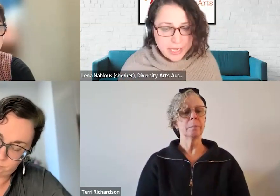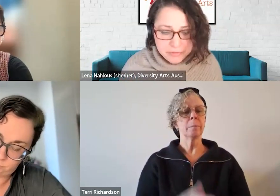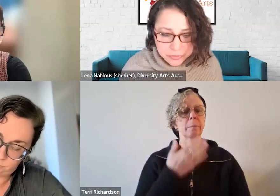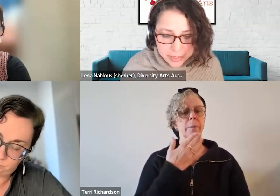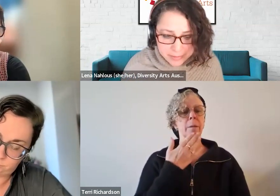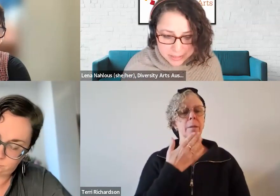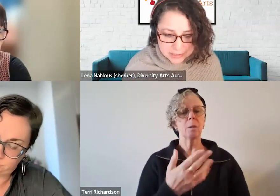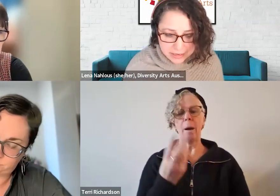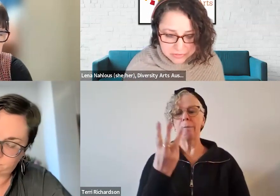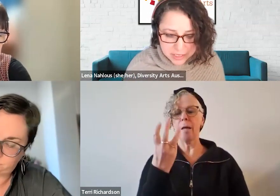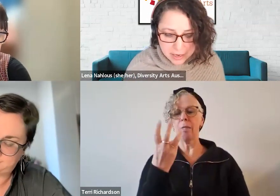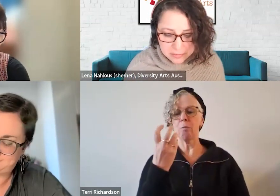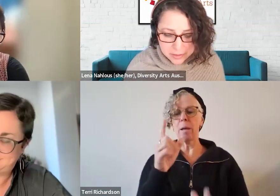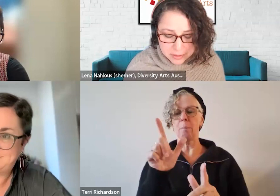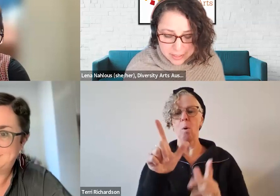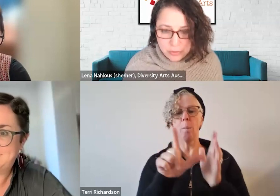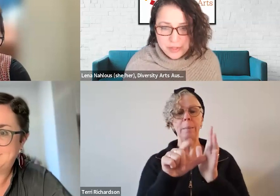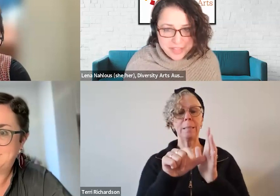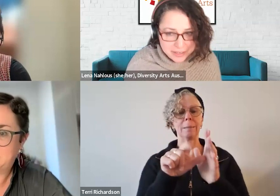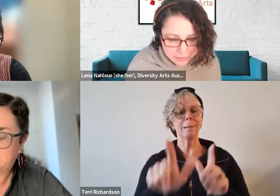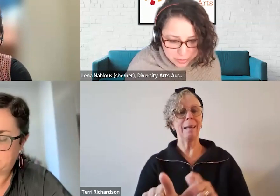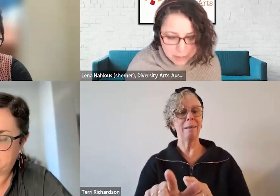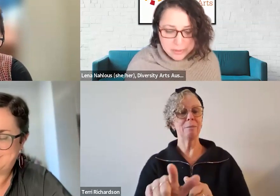We have three minutes left, and I wanna thank everyone,